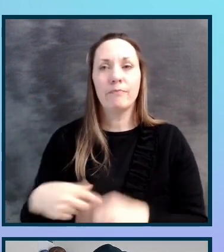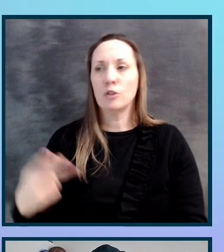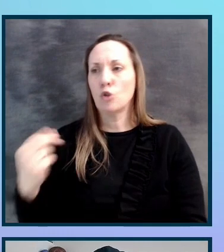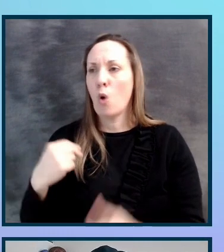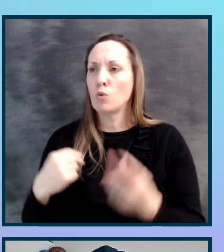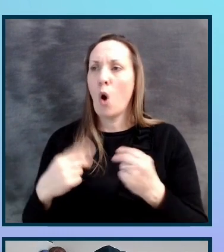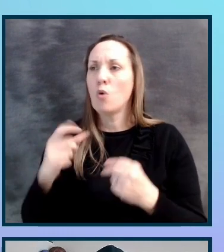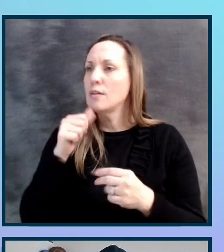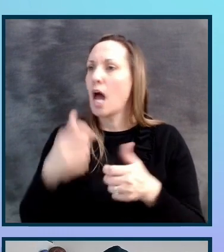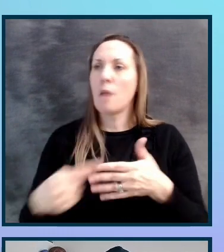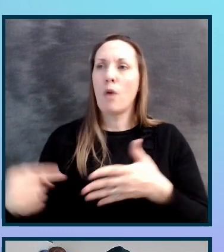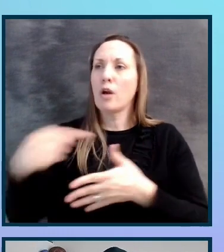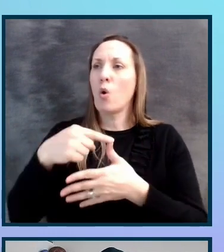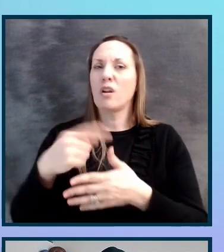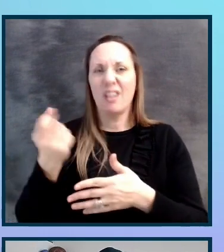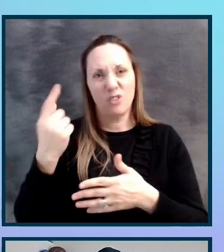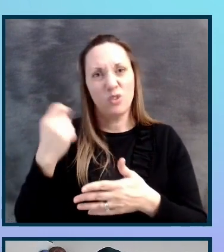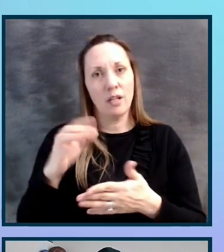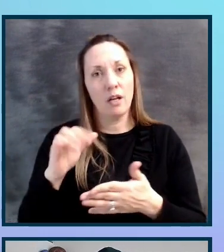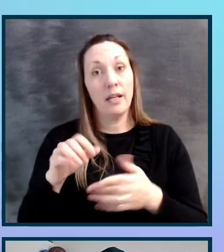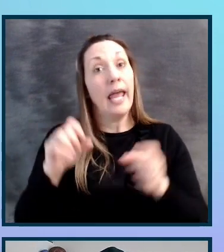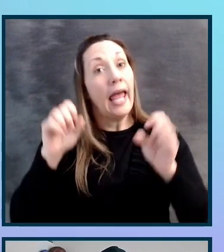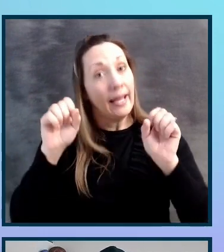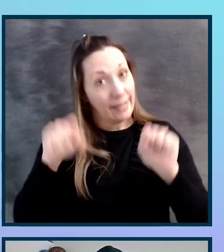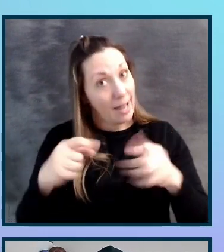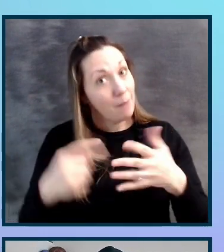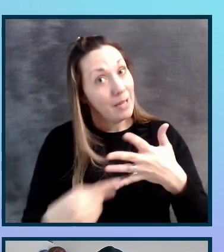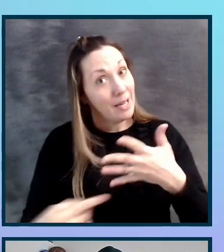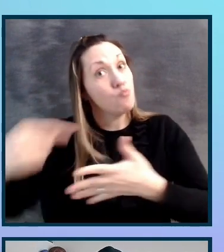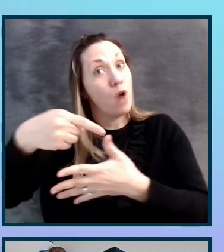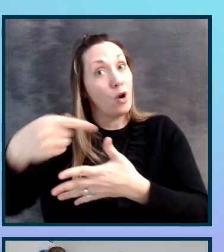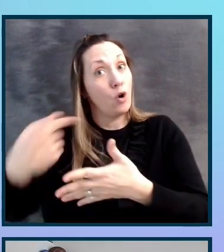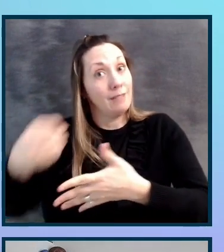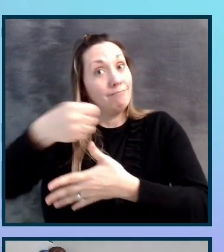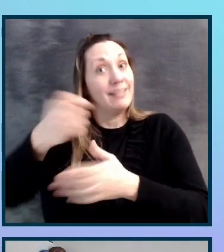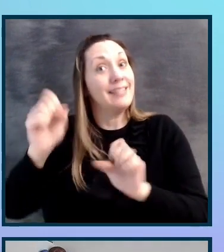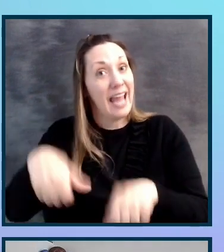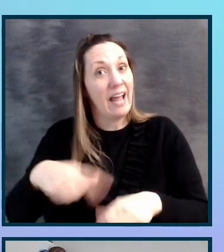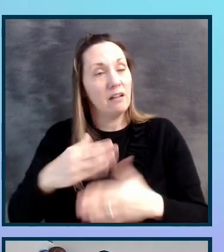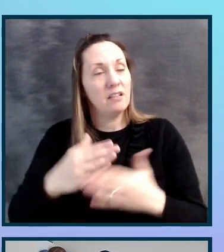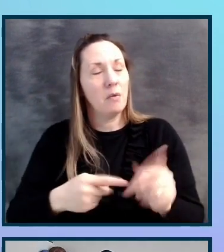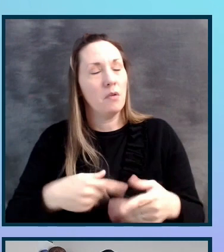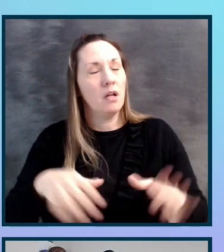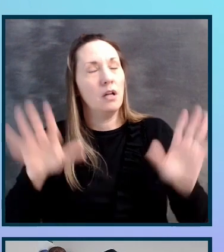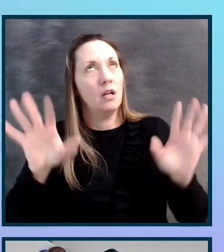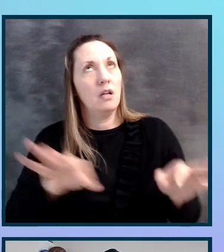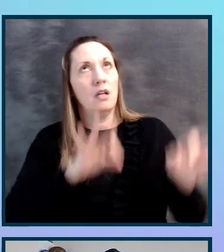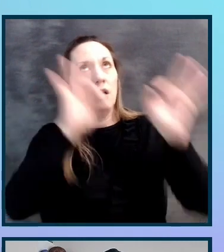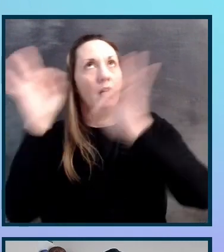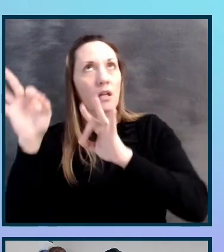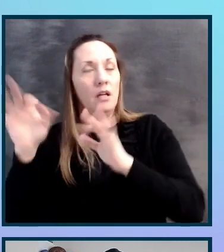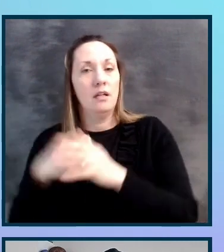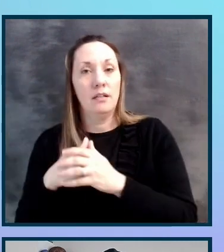we're not gonna do that, right? It can be. And it makes you some point kinda be like, oh, am I ever gonna get above that, right?